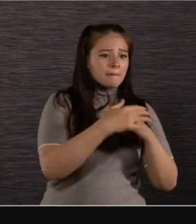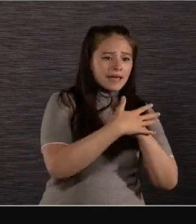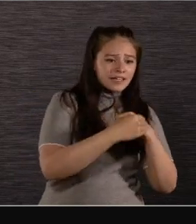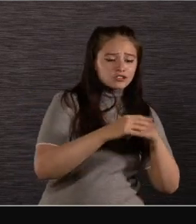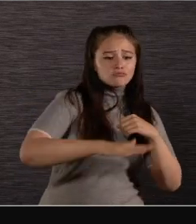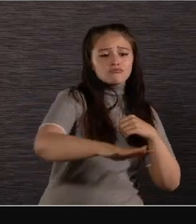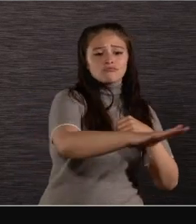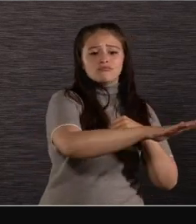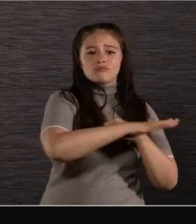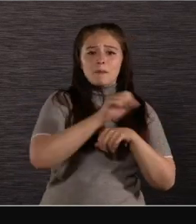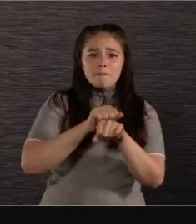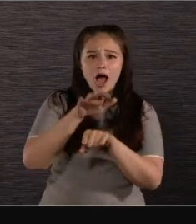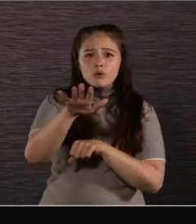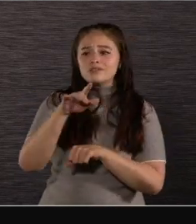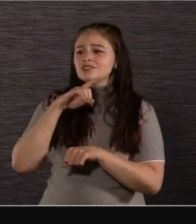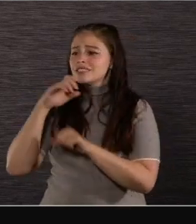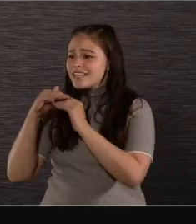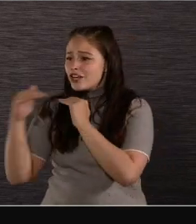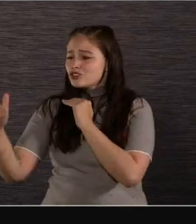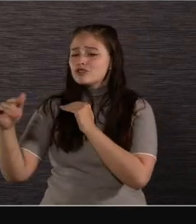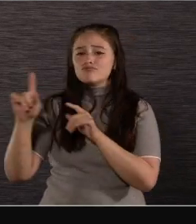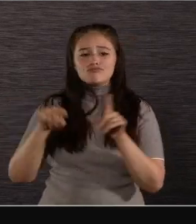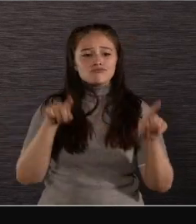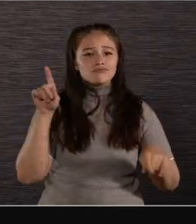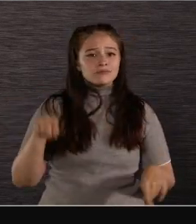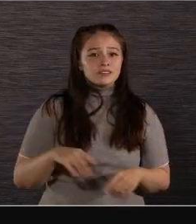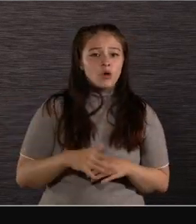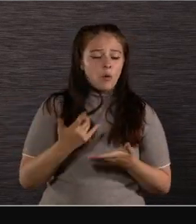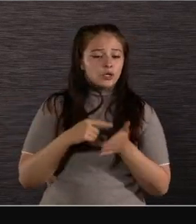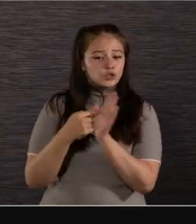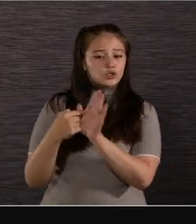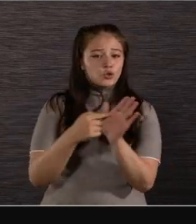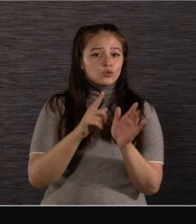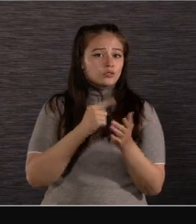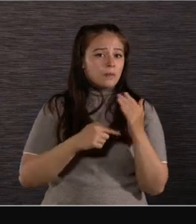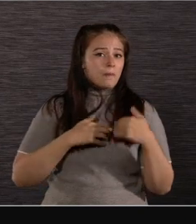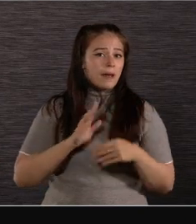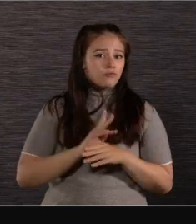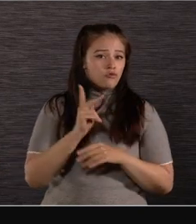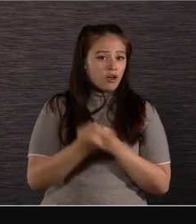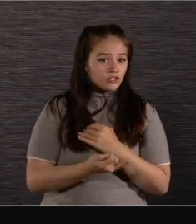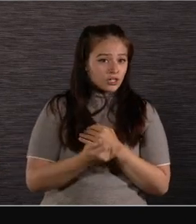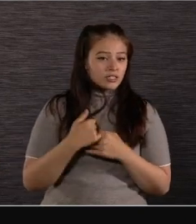So today I want to showcase some of these projects and talk through what I love about Airpeak